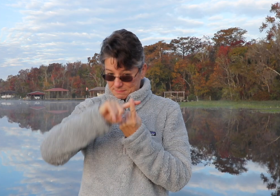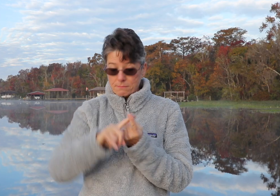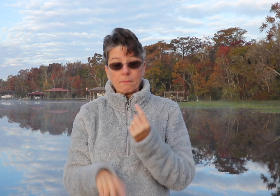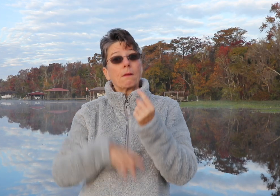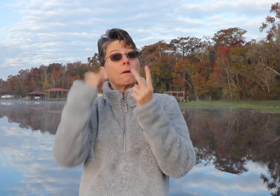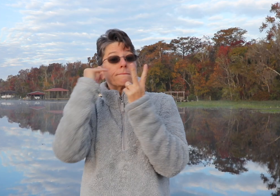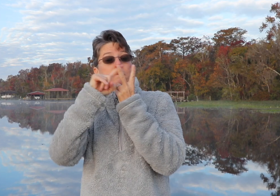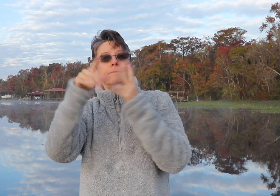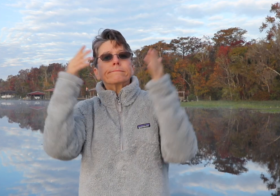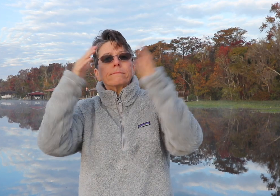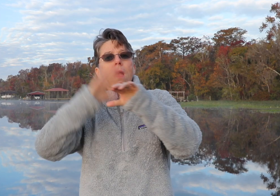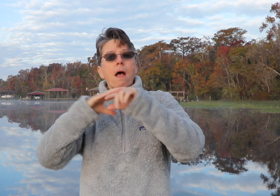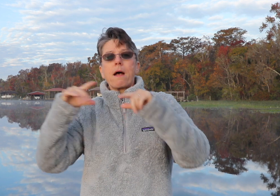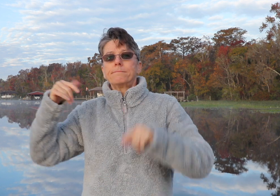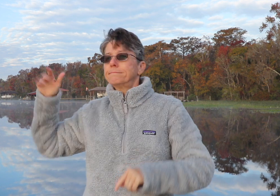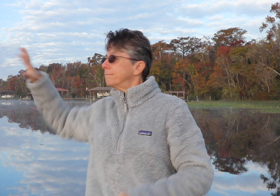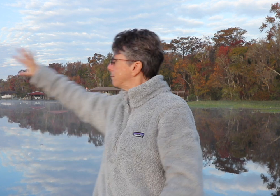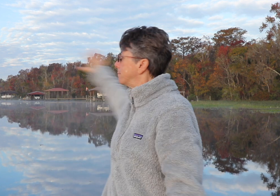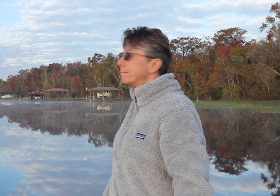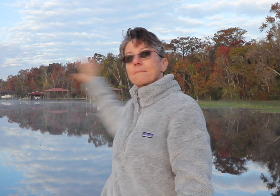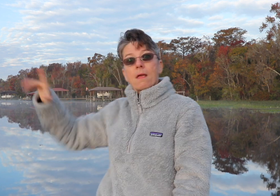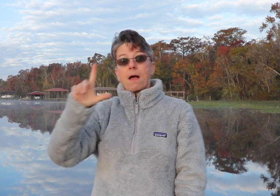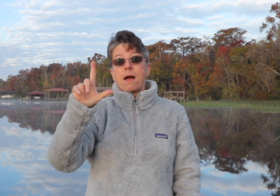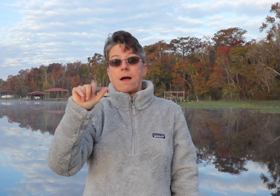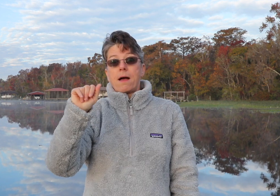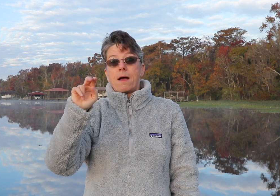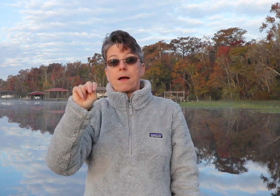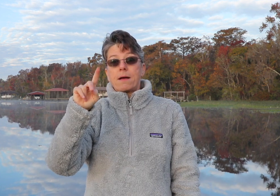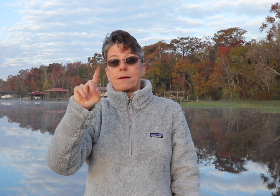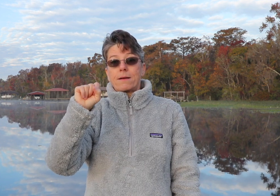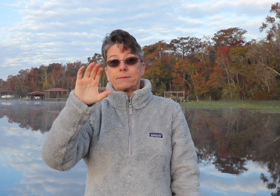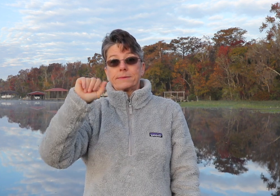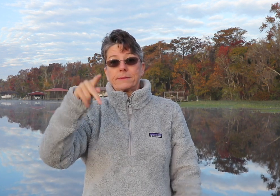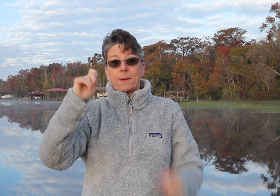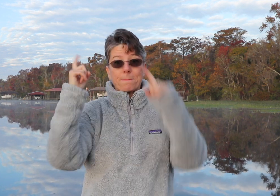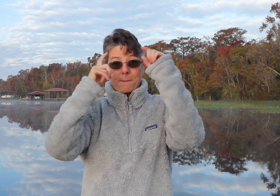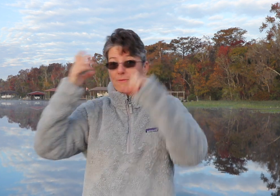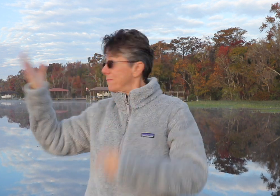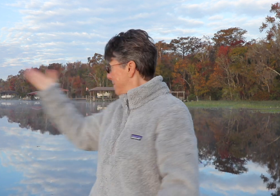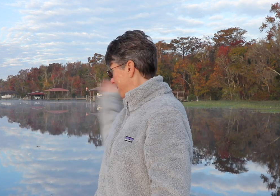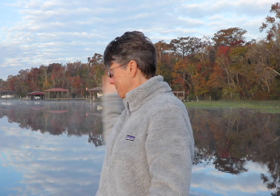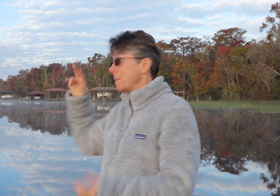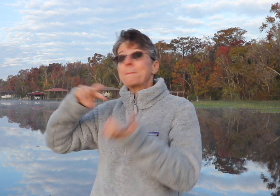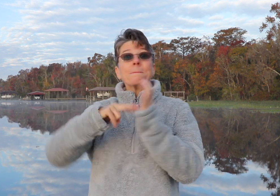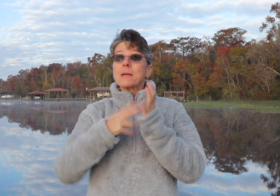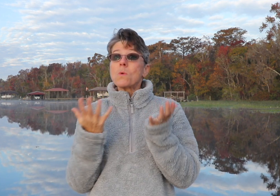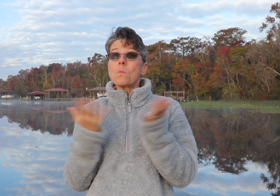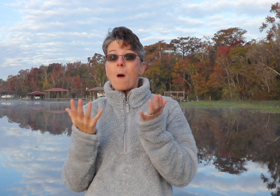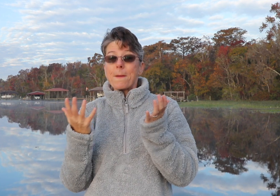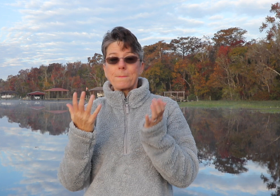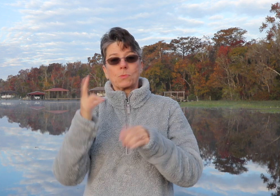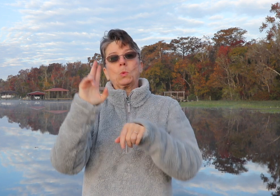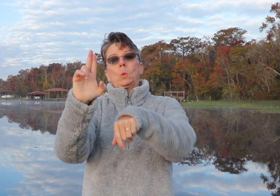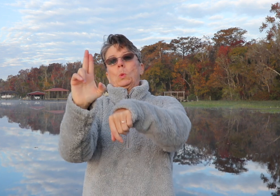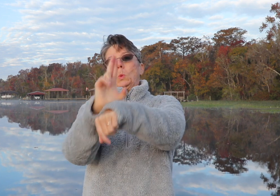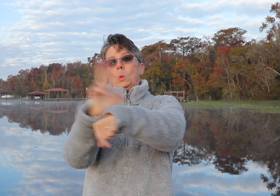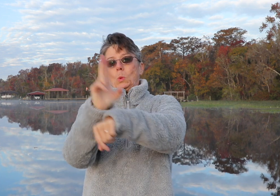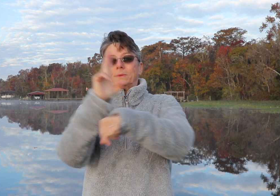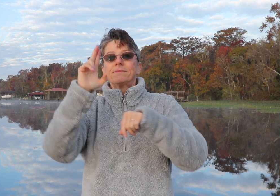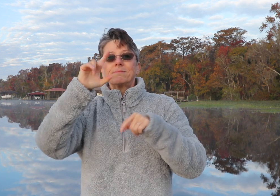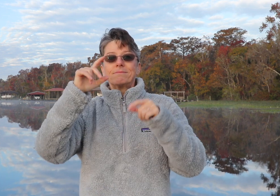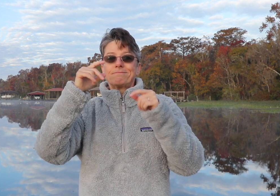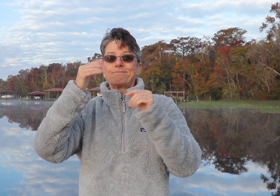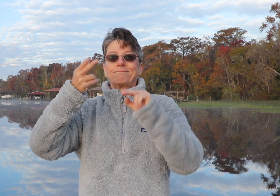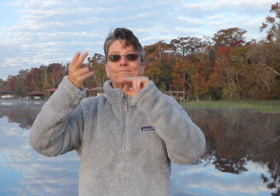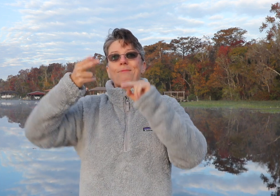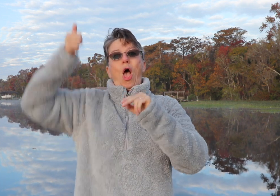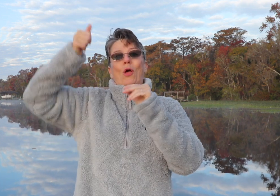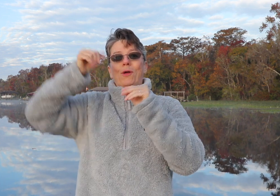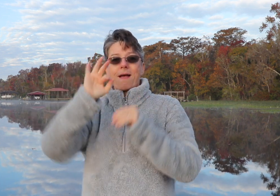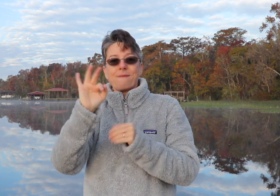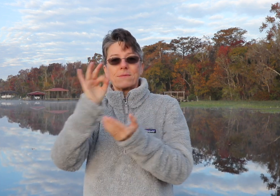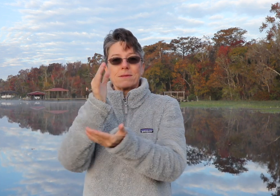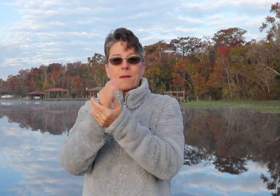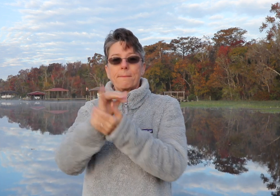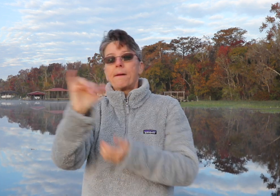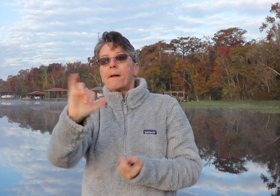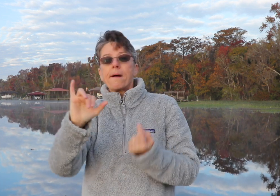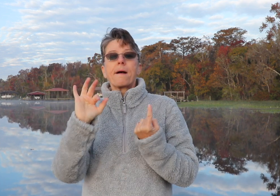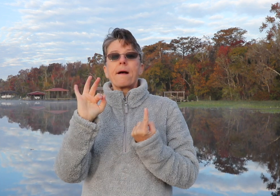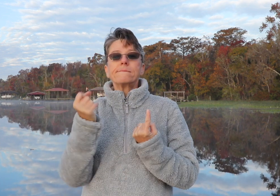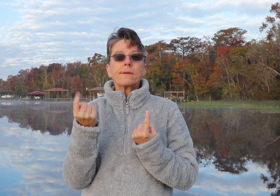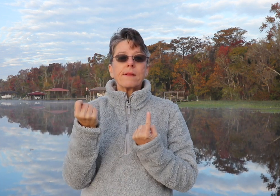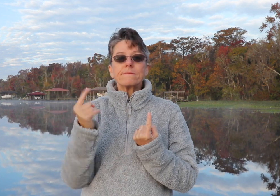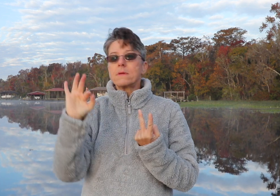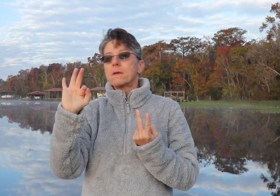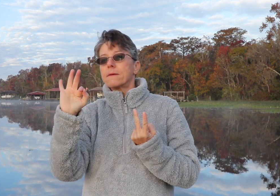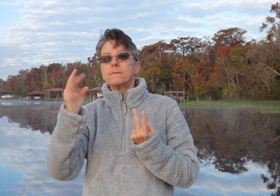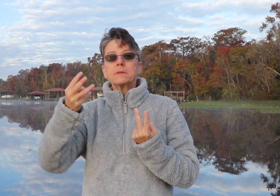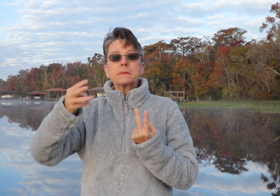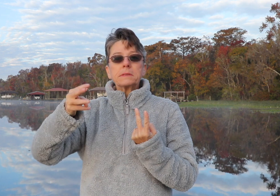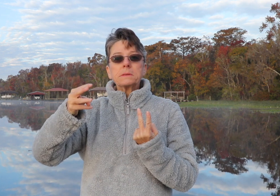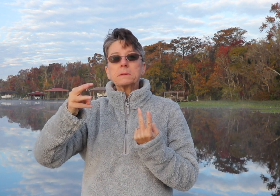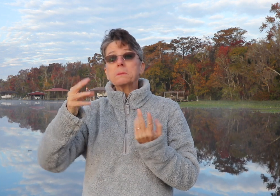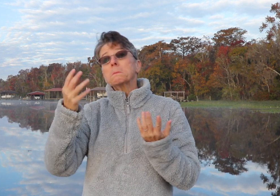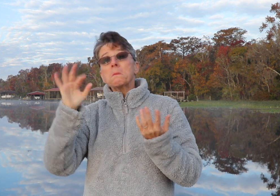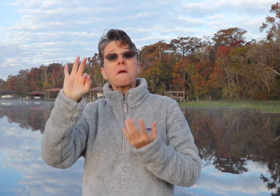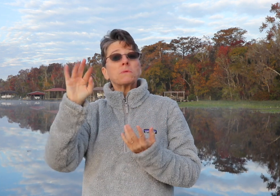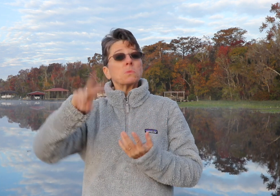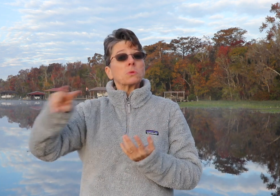If you want to do landscape photography, you will need to use higher f-stop number like f/11, f/16 or even f/22.